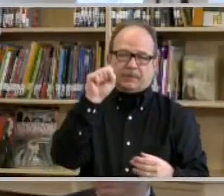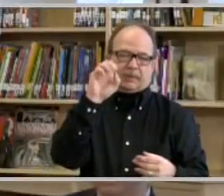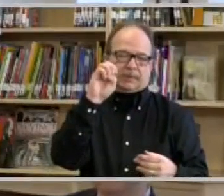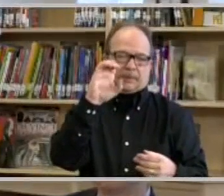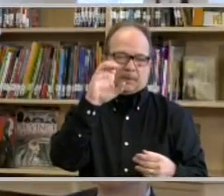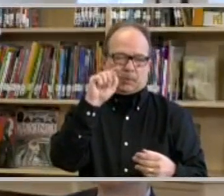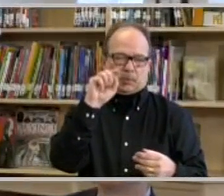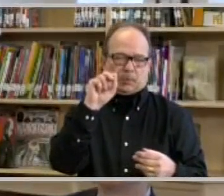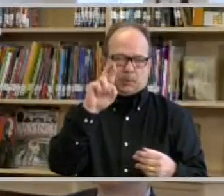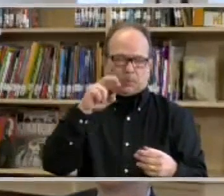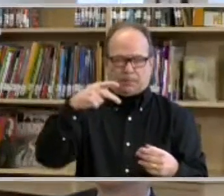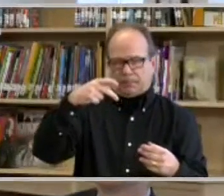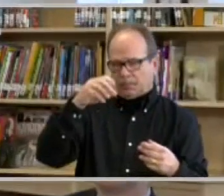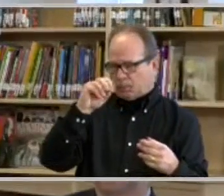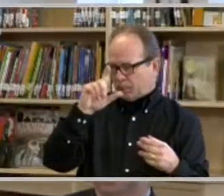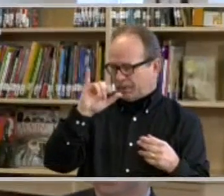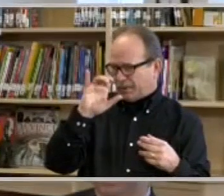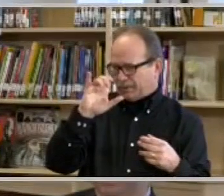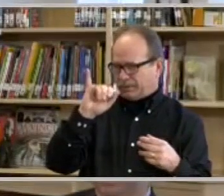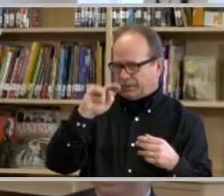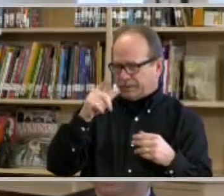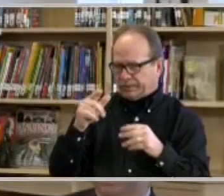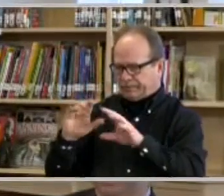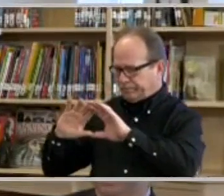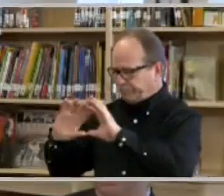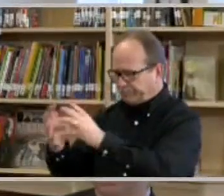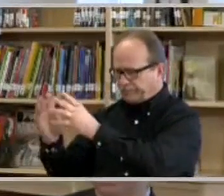SECTOR POLICING, WHICH WILL HELP